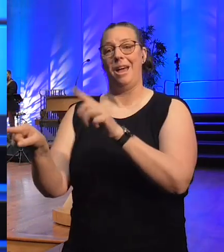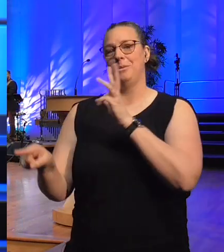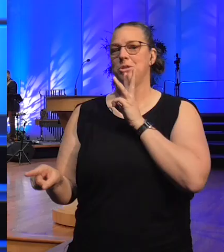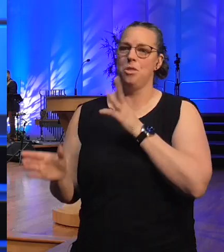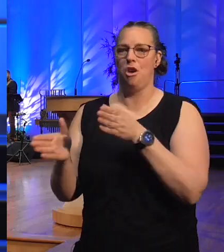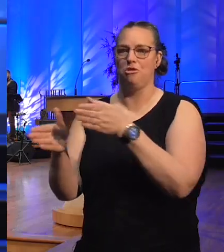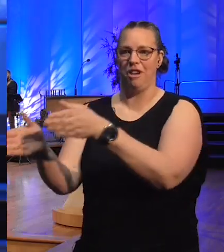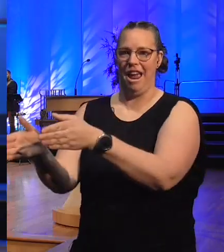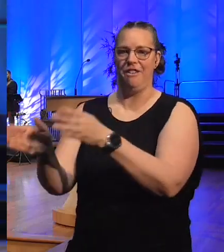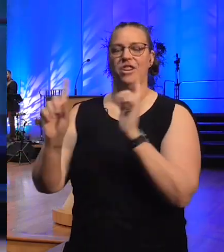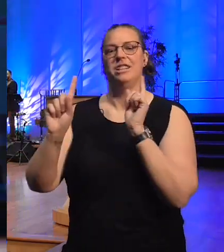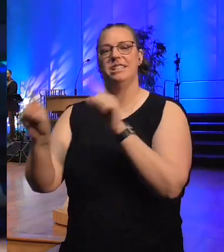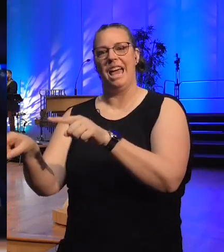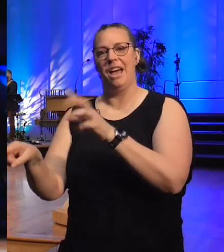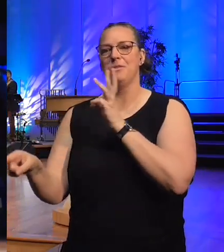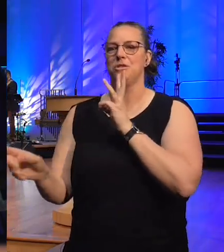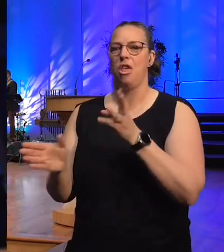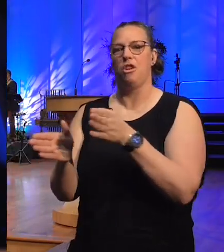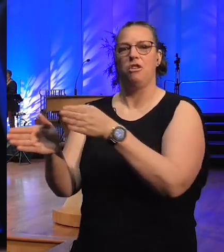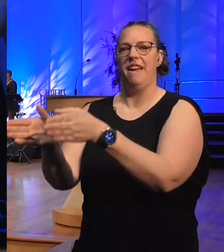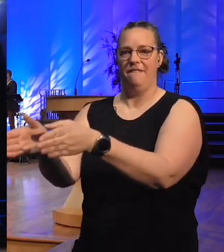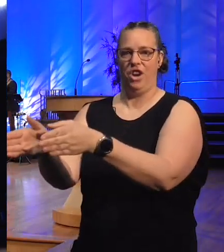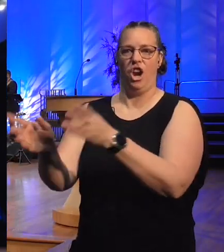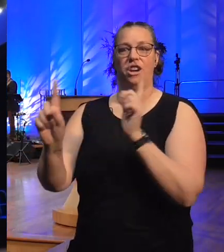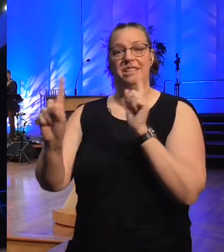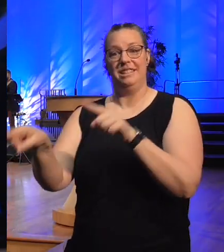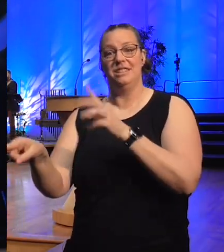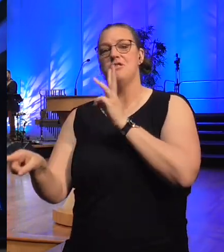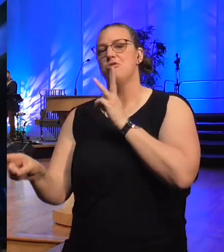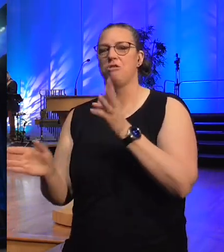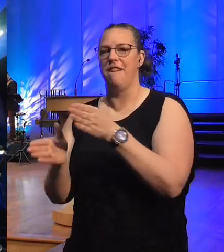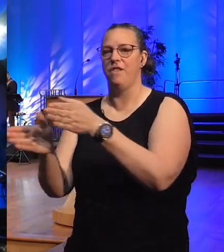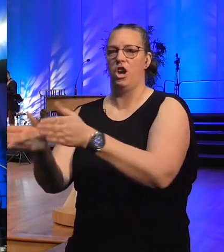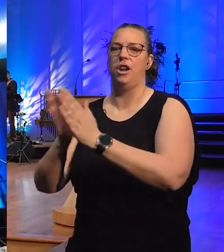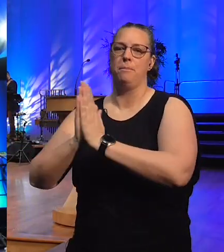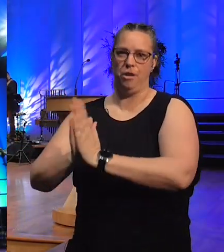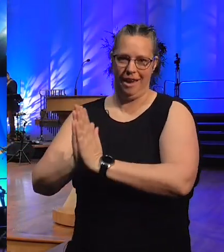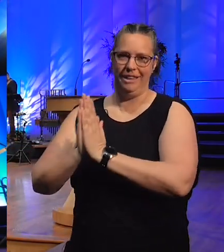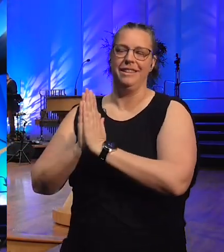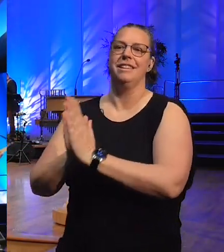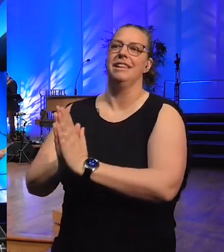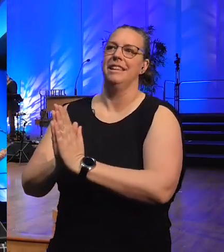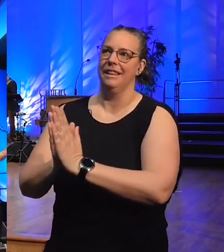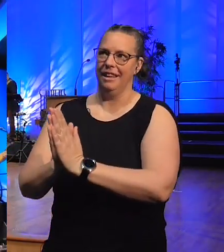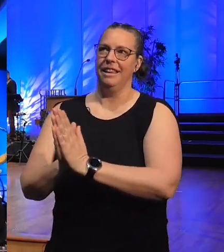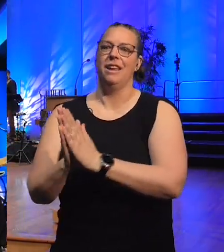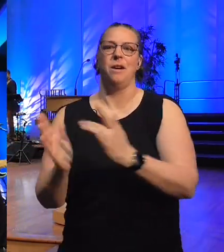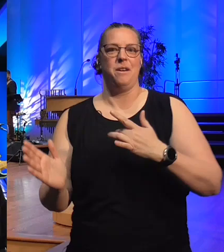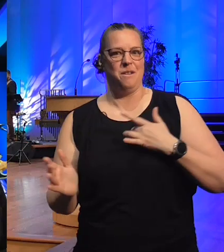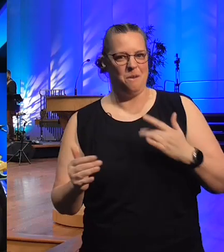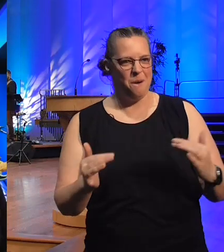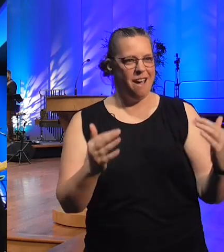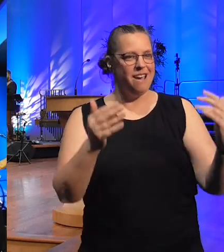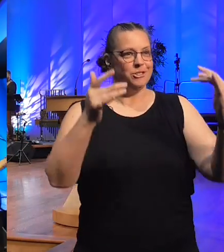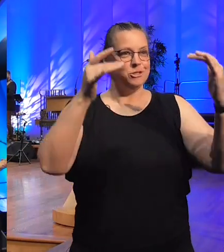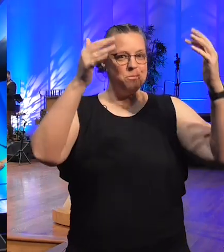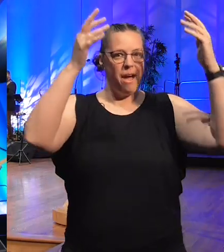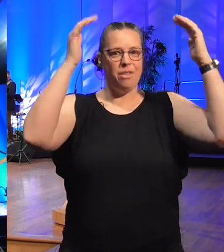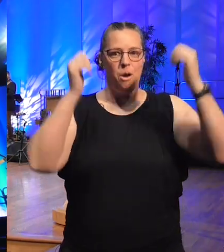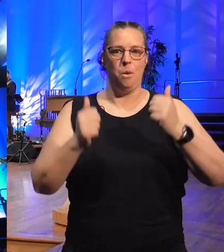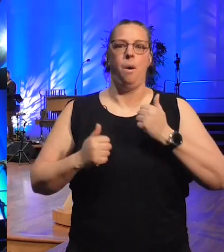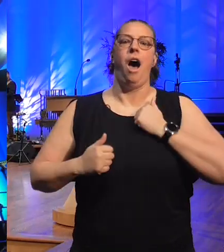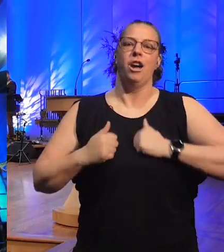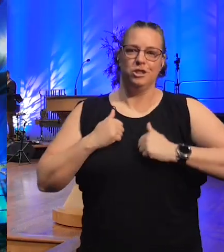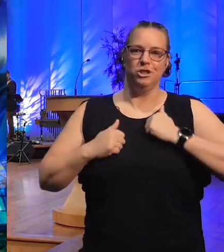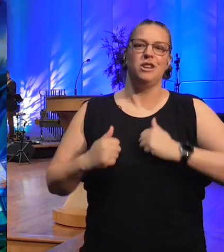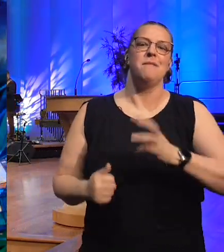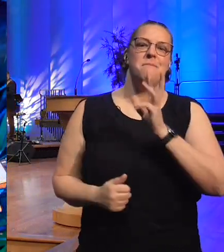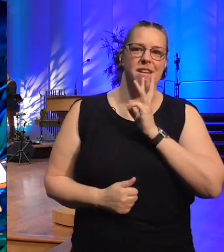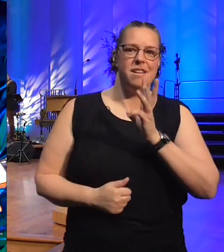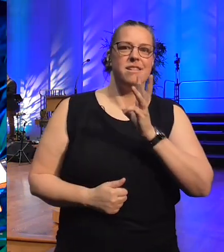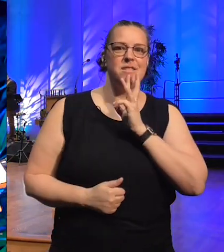the river down to the river down to the river heyy let's get by the water walk